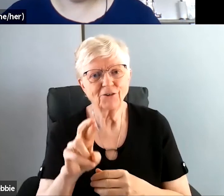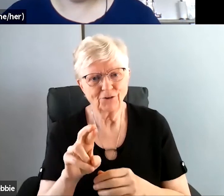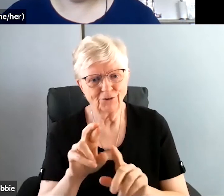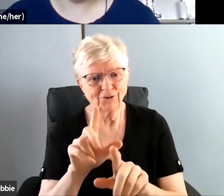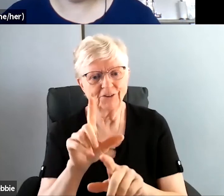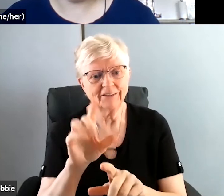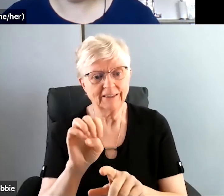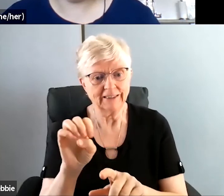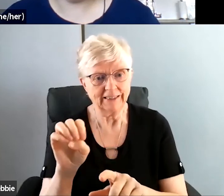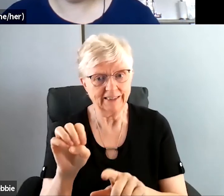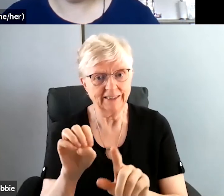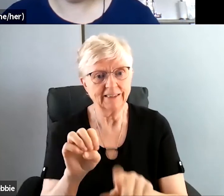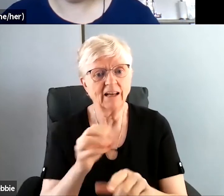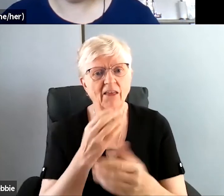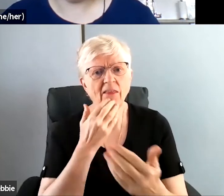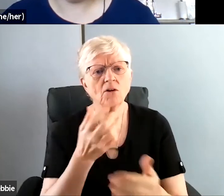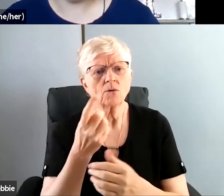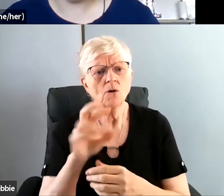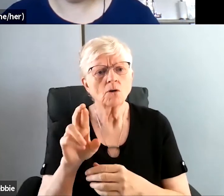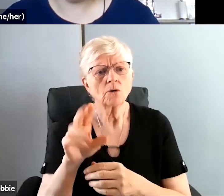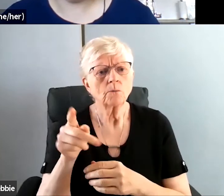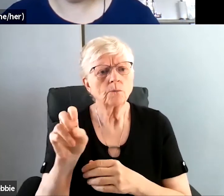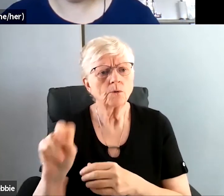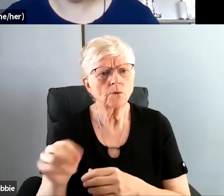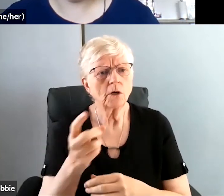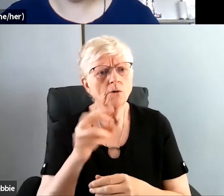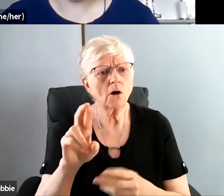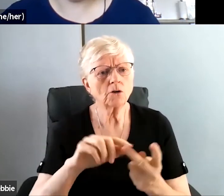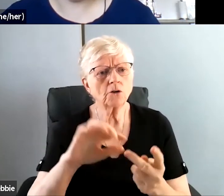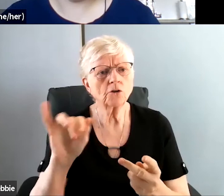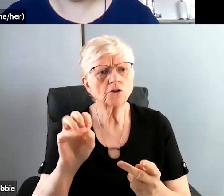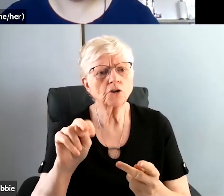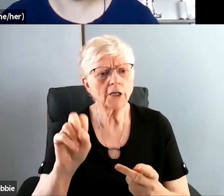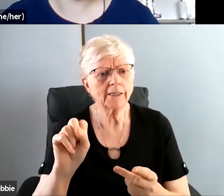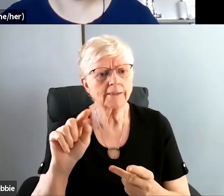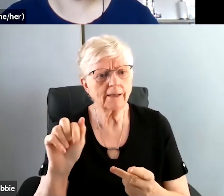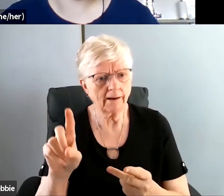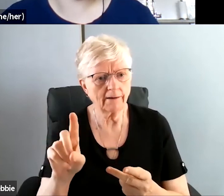WE'LL GET